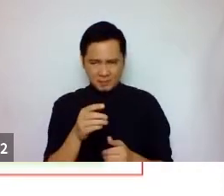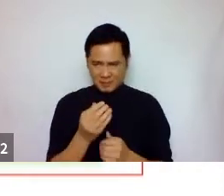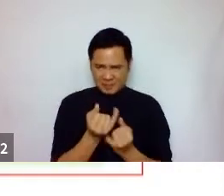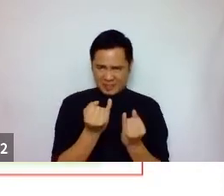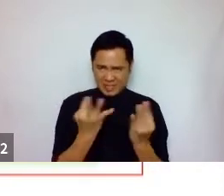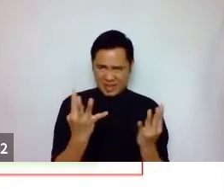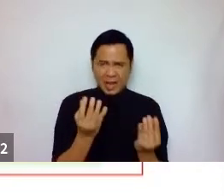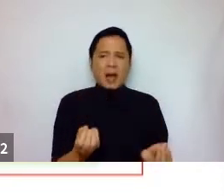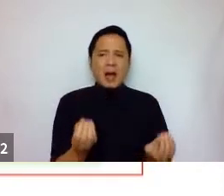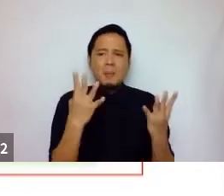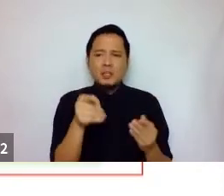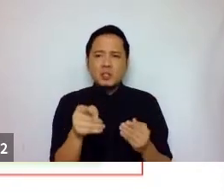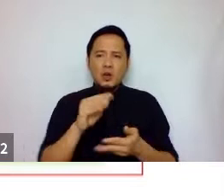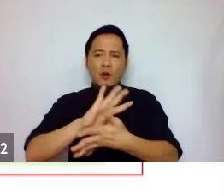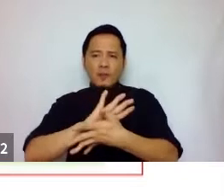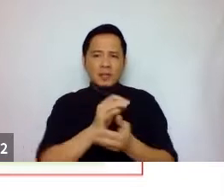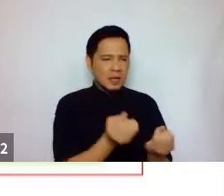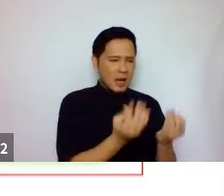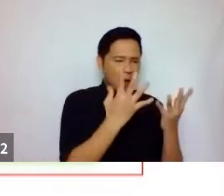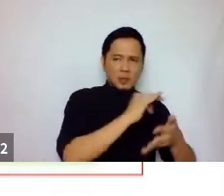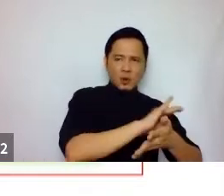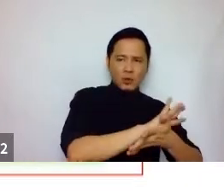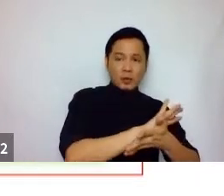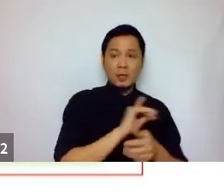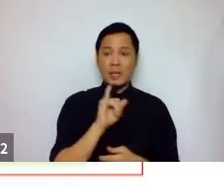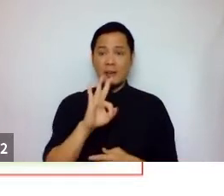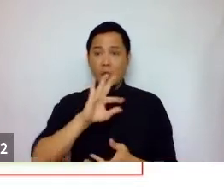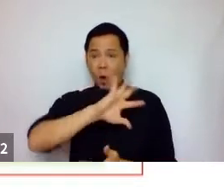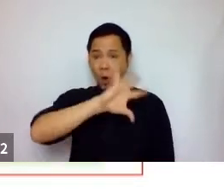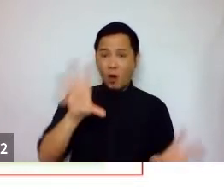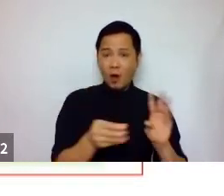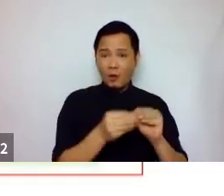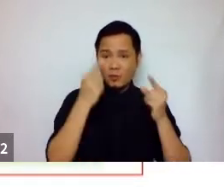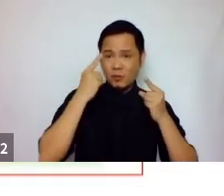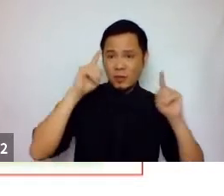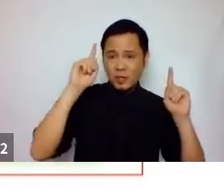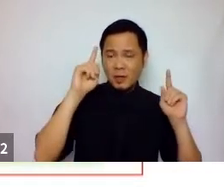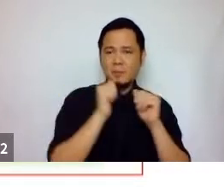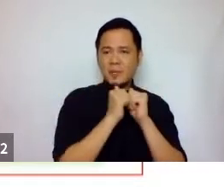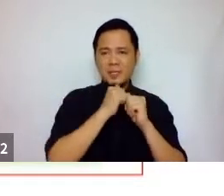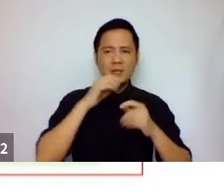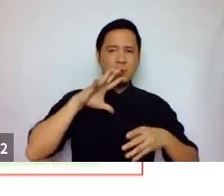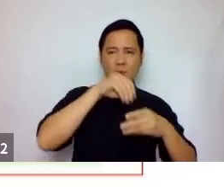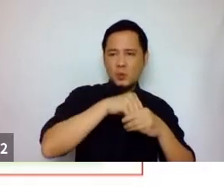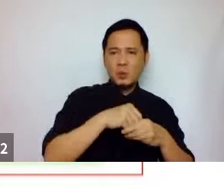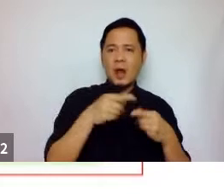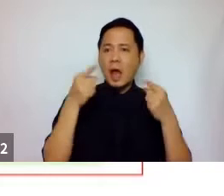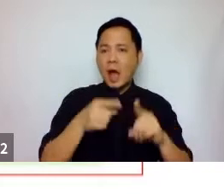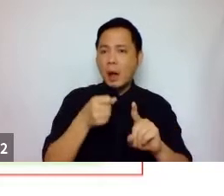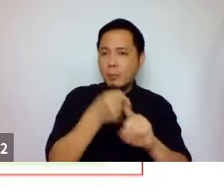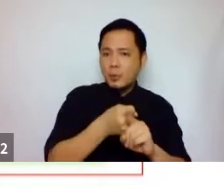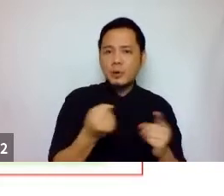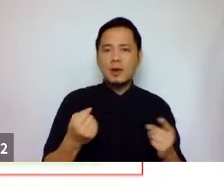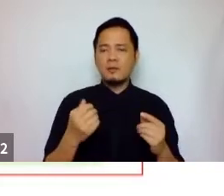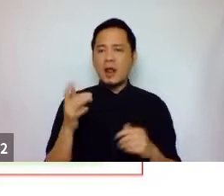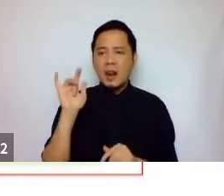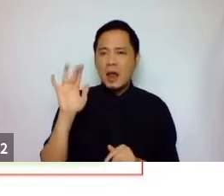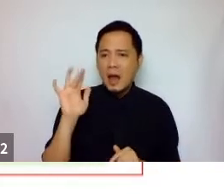When you say overall efficacy, that means everything including symptoms if they are mild, moderate, or severe.